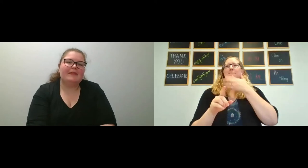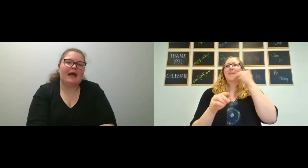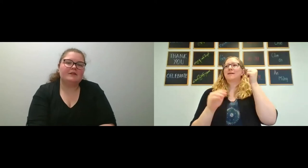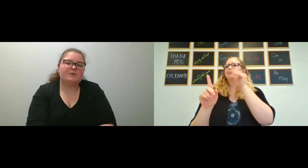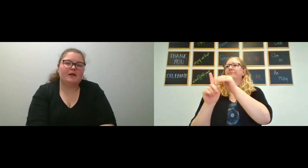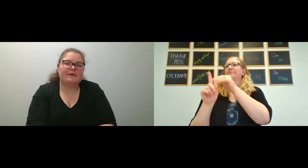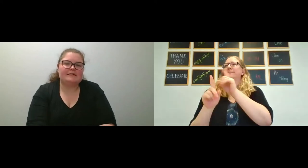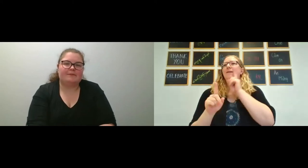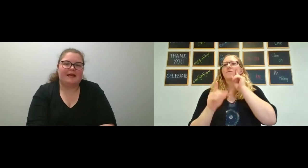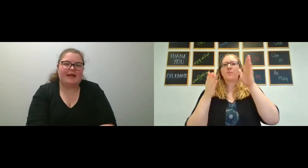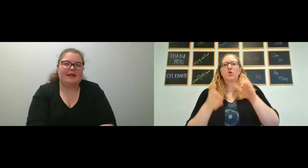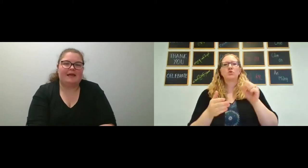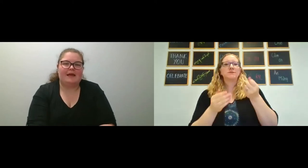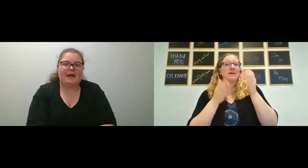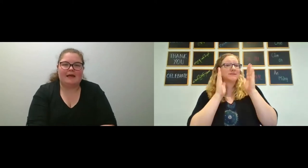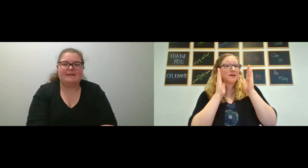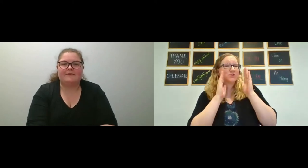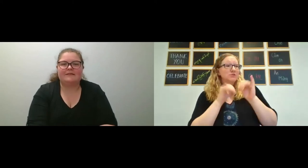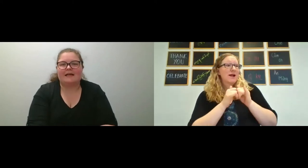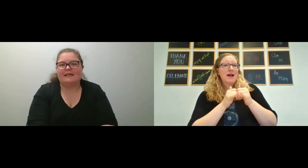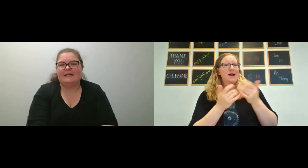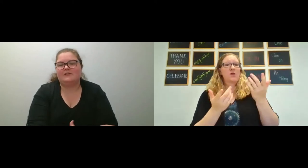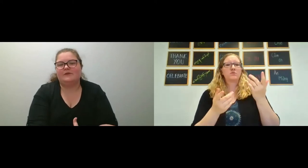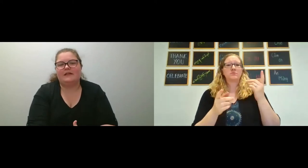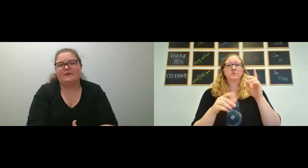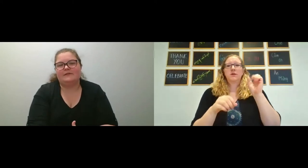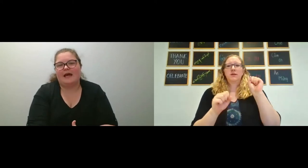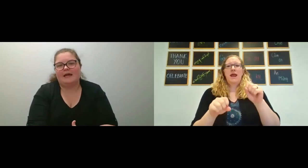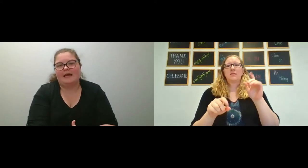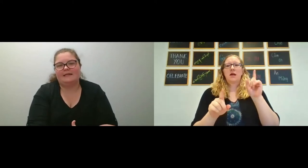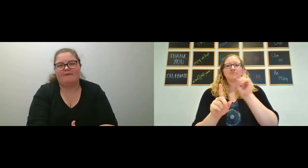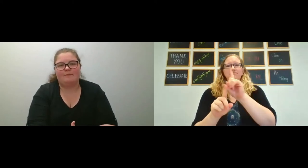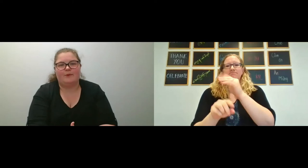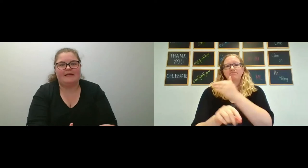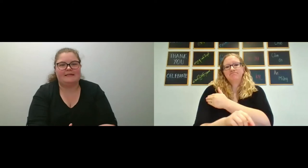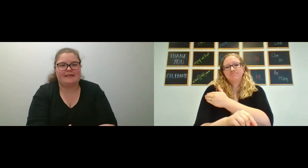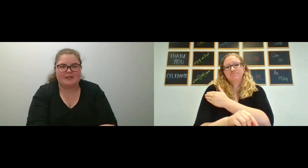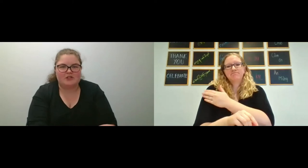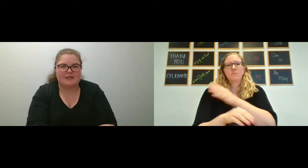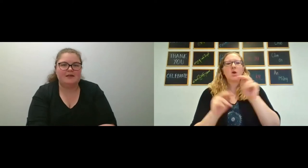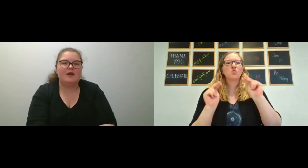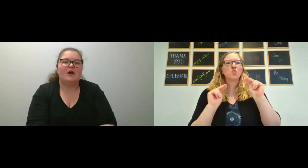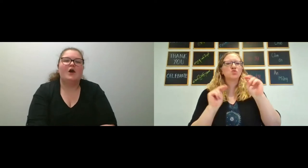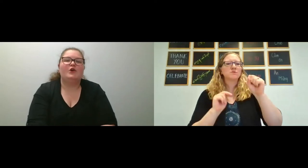And I also want to explain different techniques you can use to get a Deaf employee's attention.